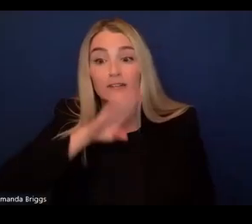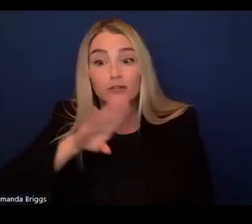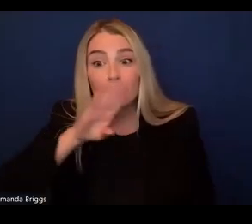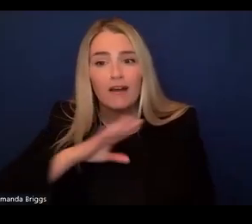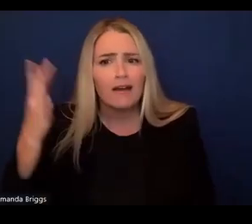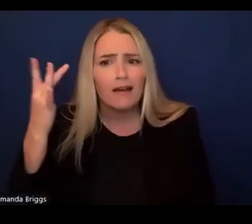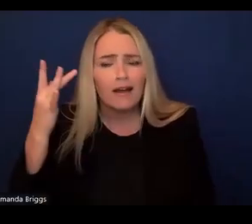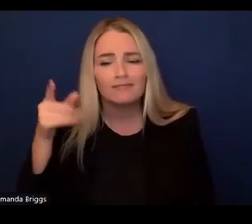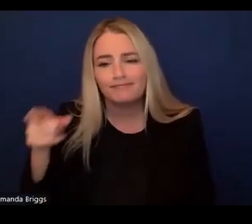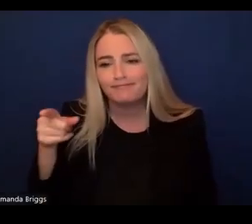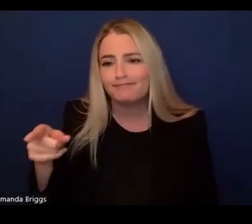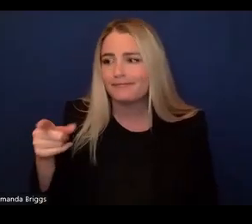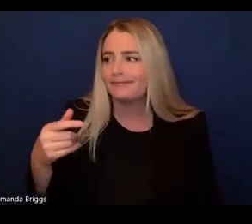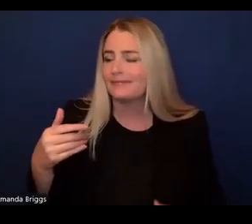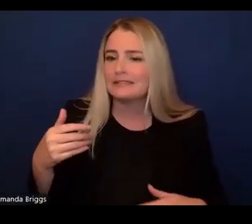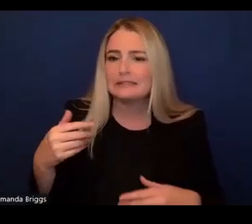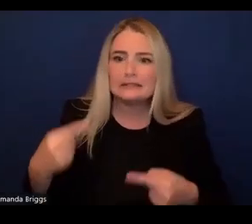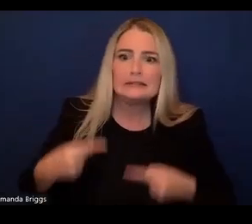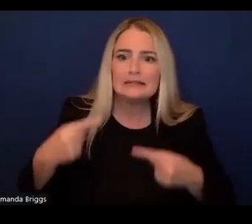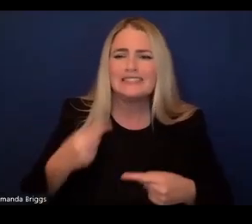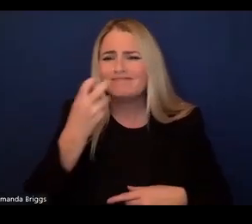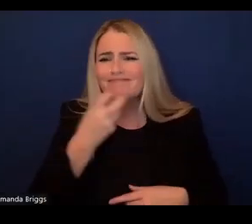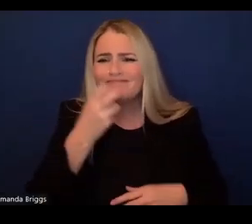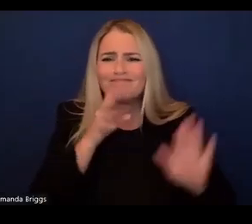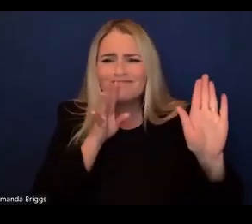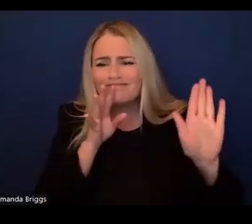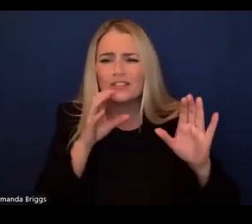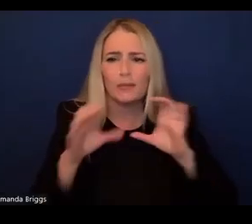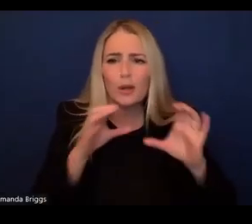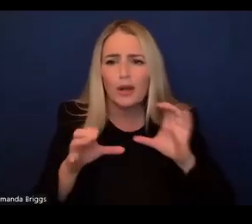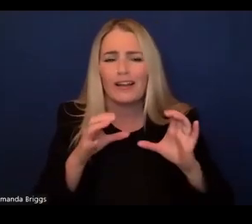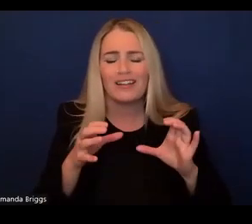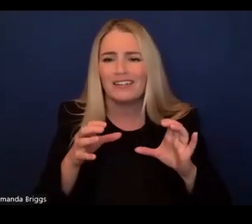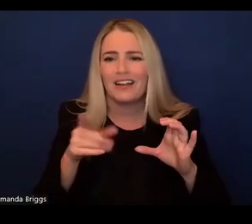he's having difficulty with speech and he can't communicate.